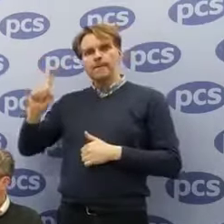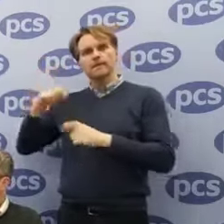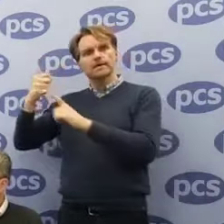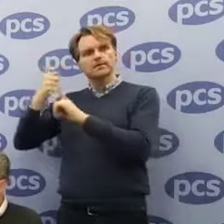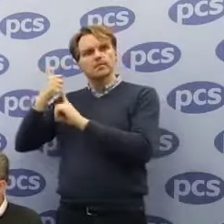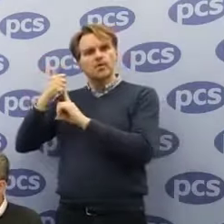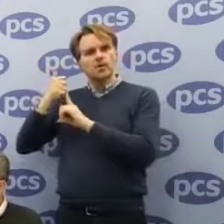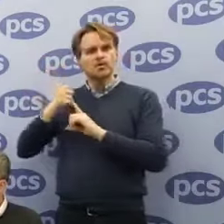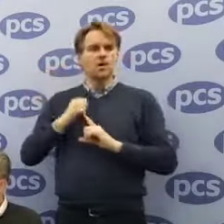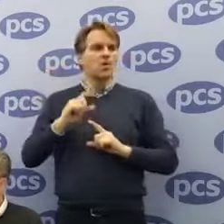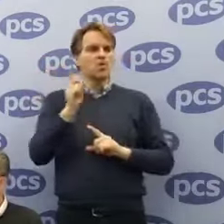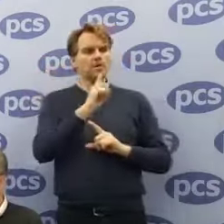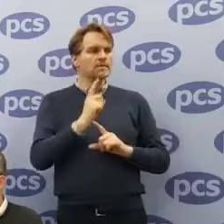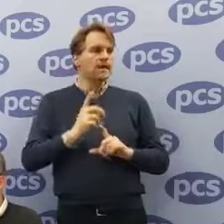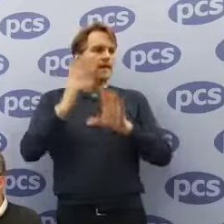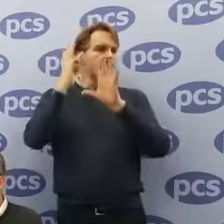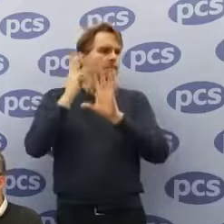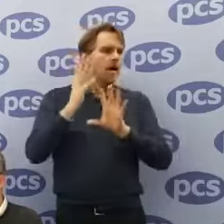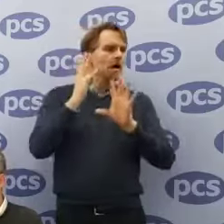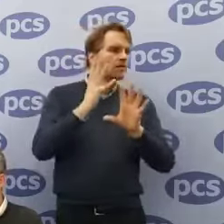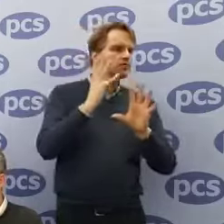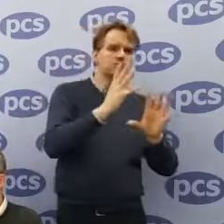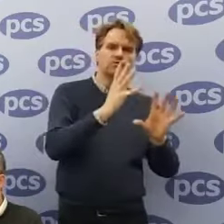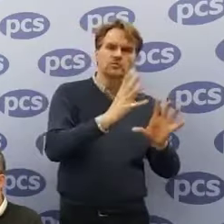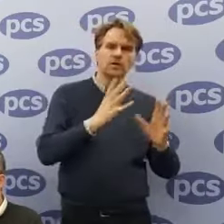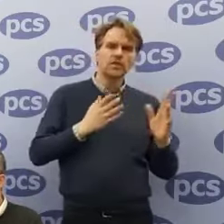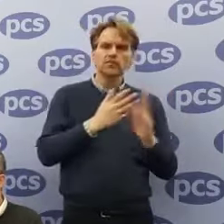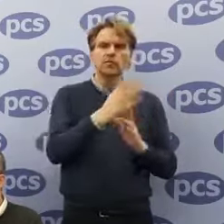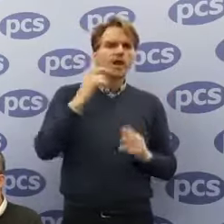not receive their benefits on time let's be smarter than the government